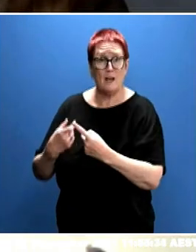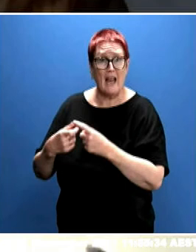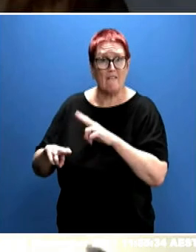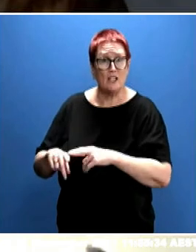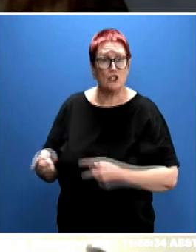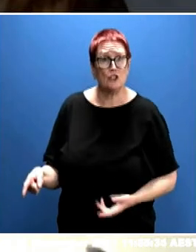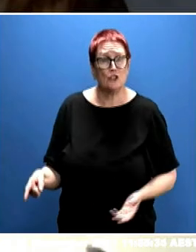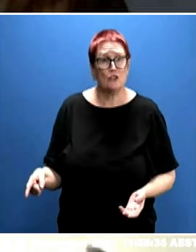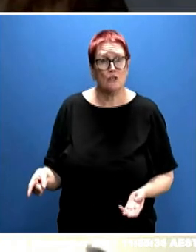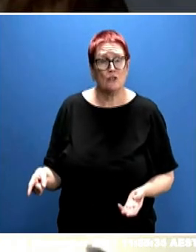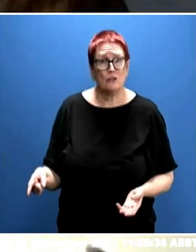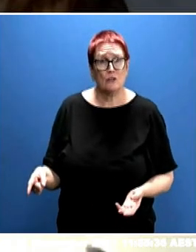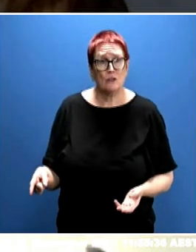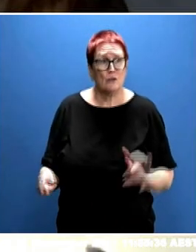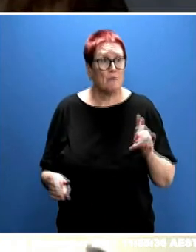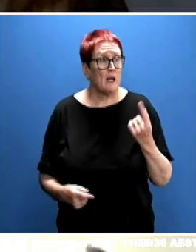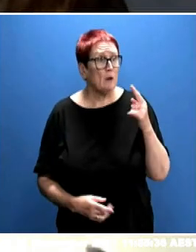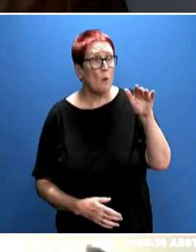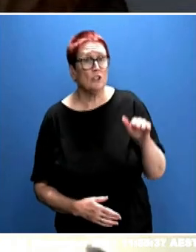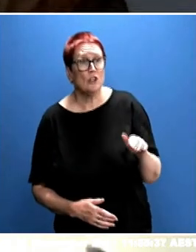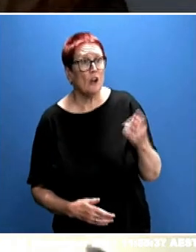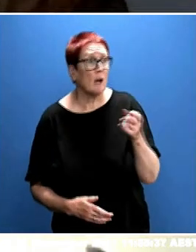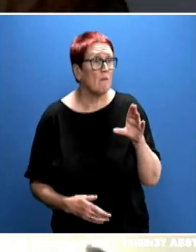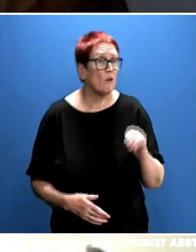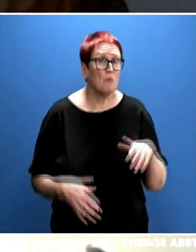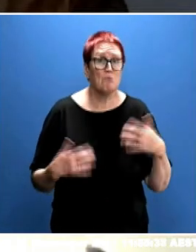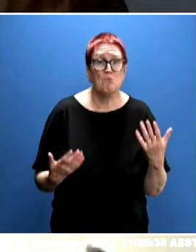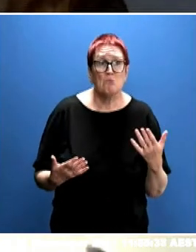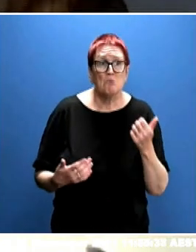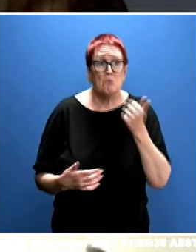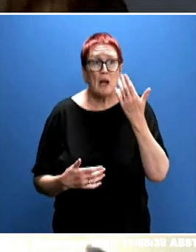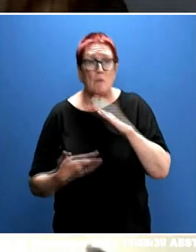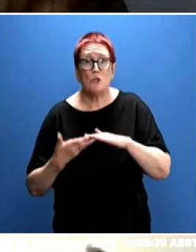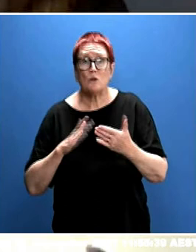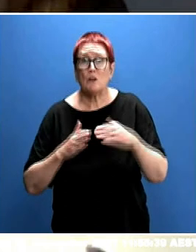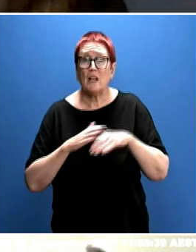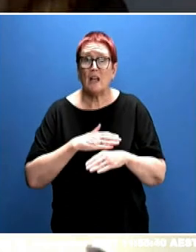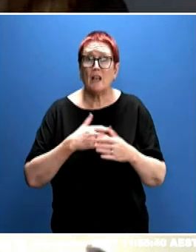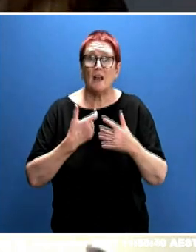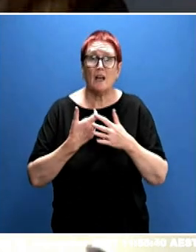So you may have a child from the Aboriginal community of Kalumburu